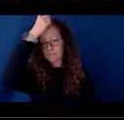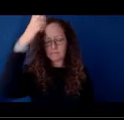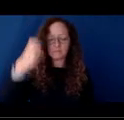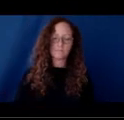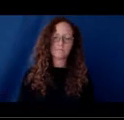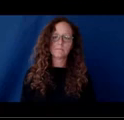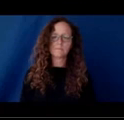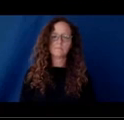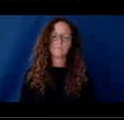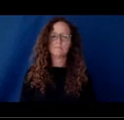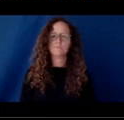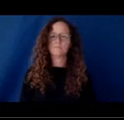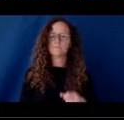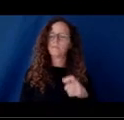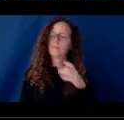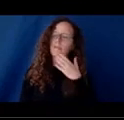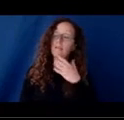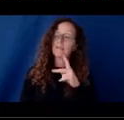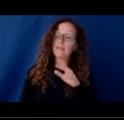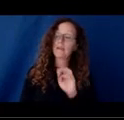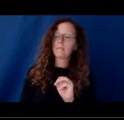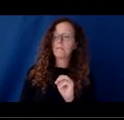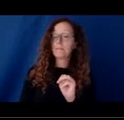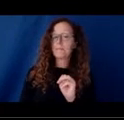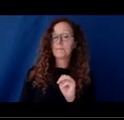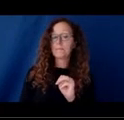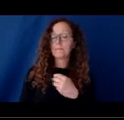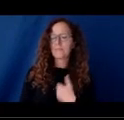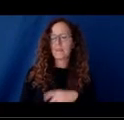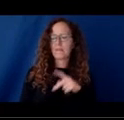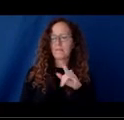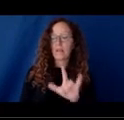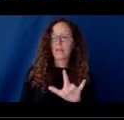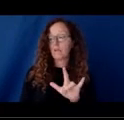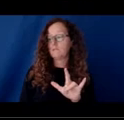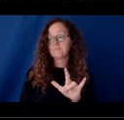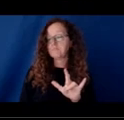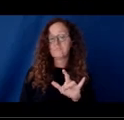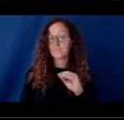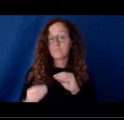Alright thanks Kim, I haven't really seen too many other questions come in. Have you,